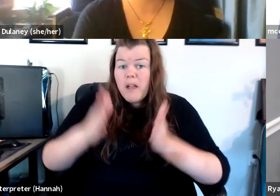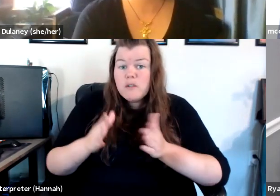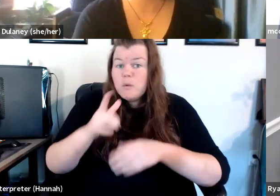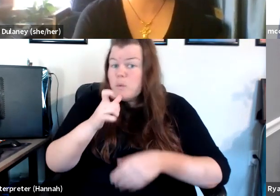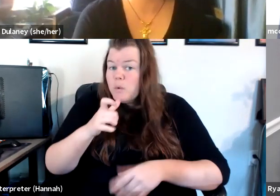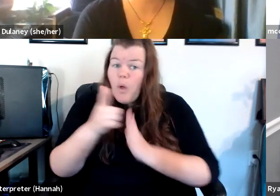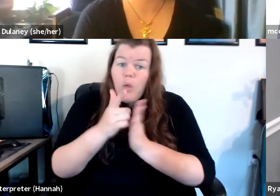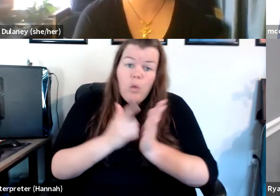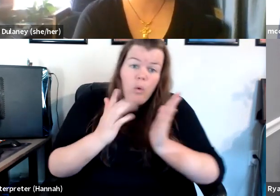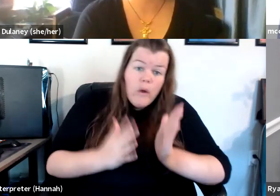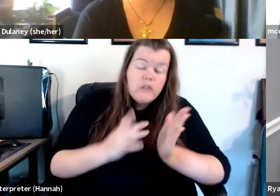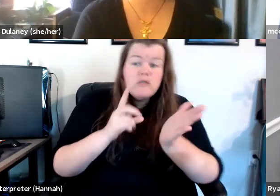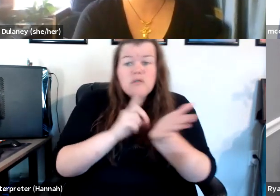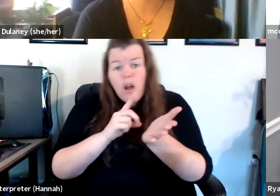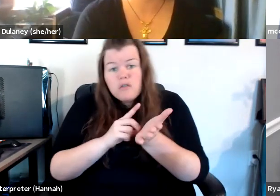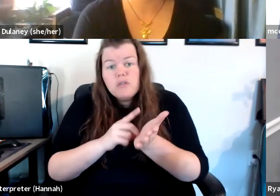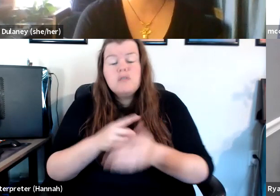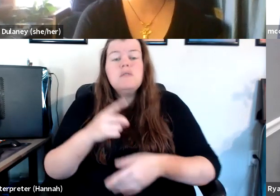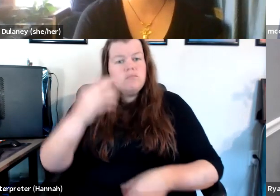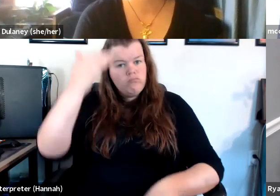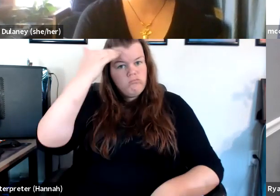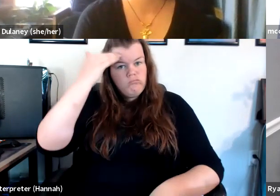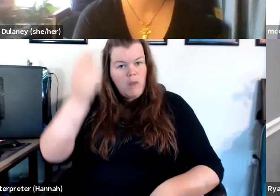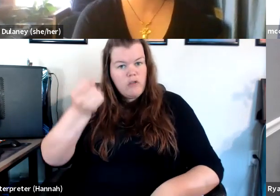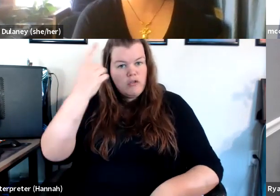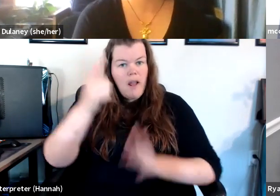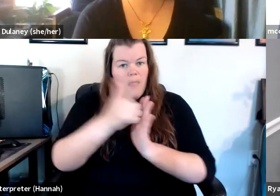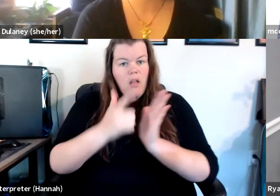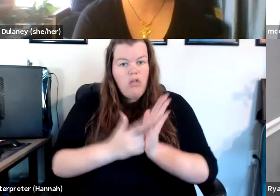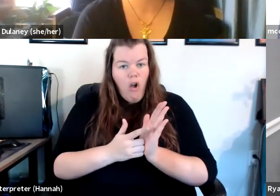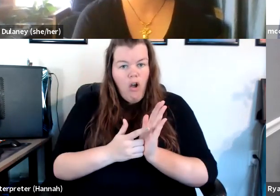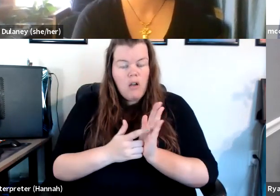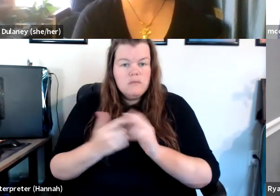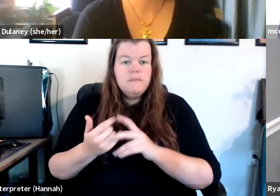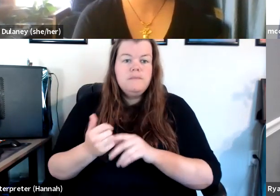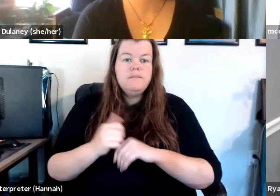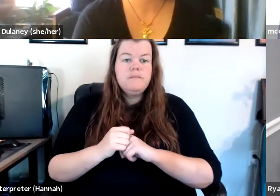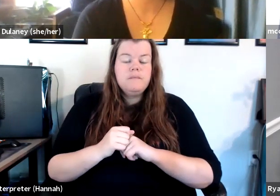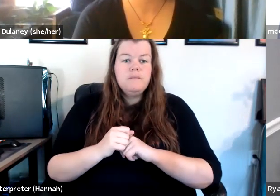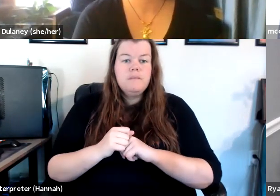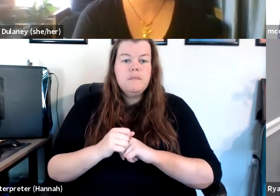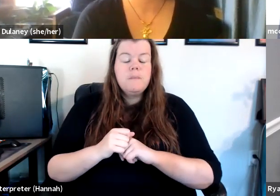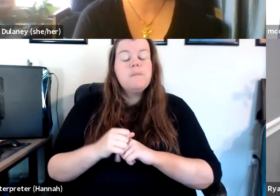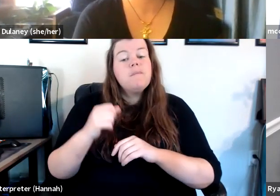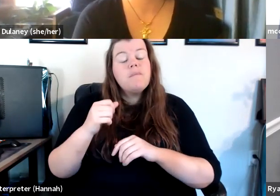learn about the new supported decision-making law. And finally by sharing information and resources